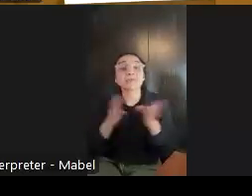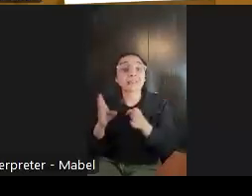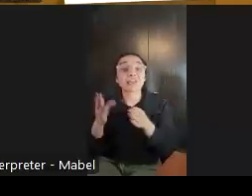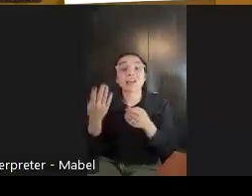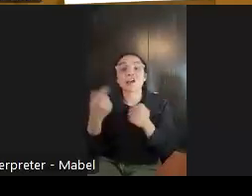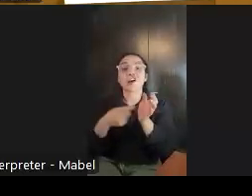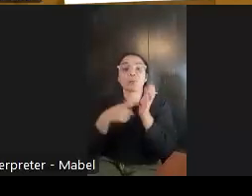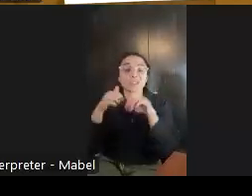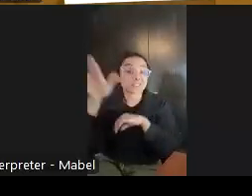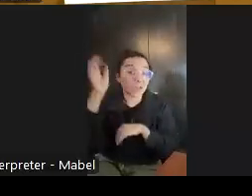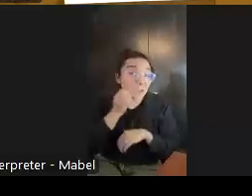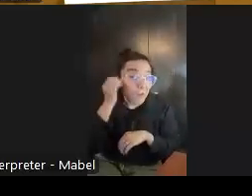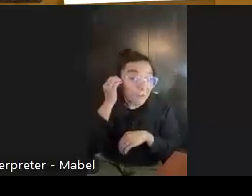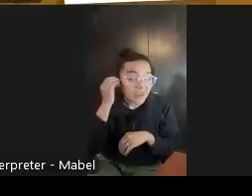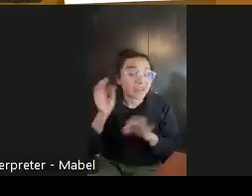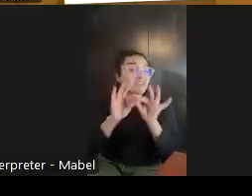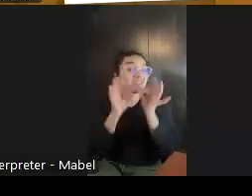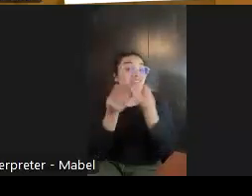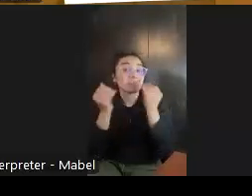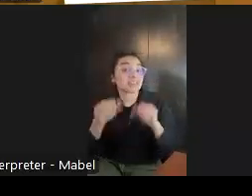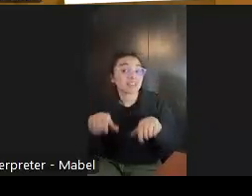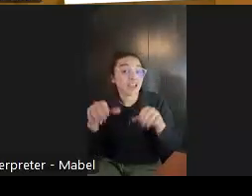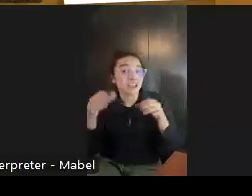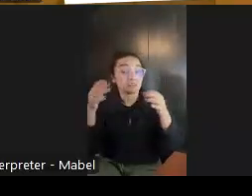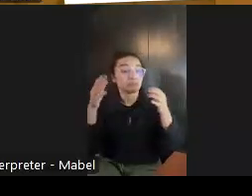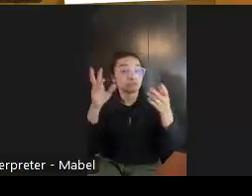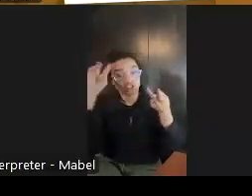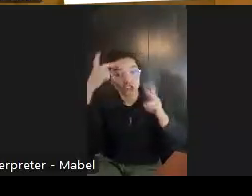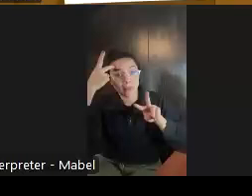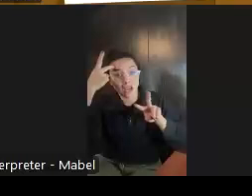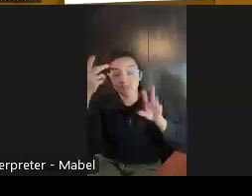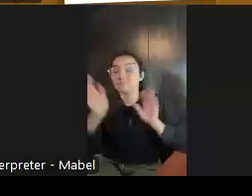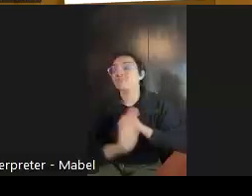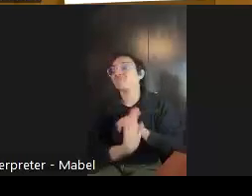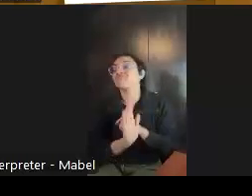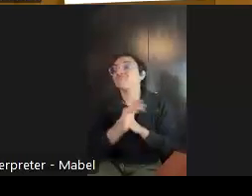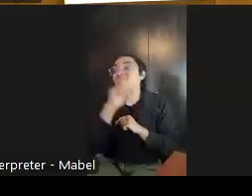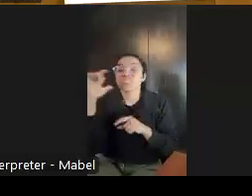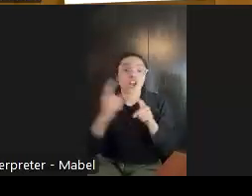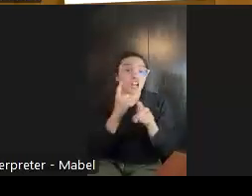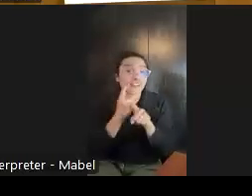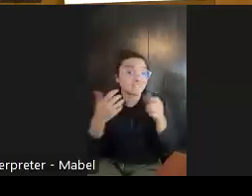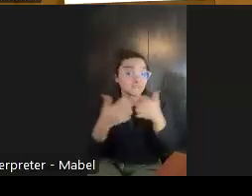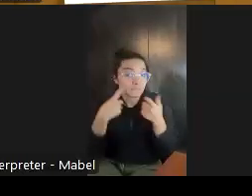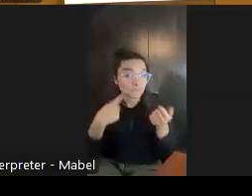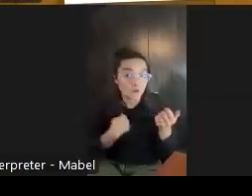and the family can change their minds um they can you know the the level of um uh crisis uh